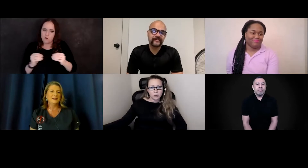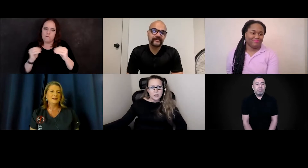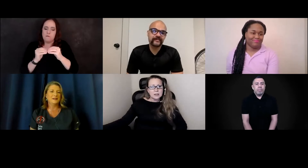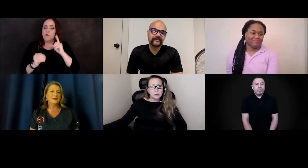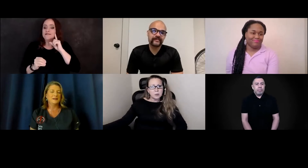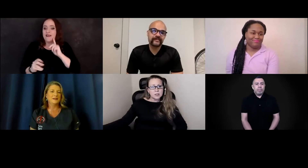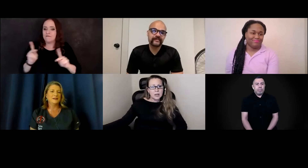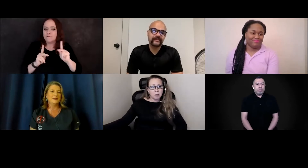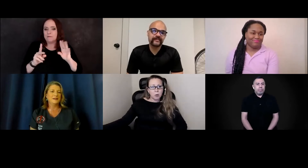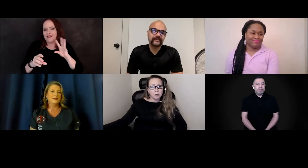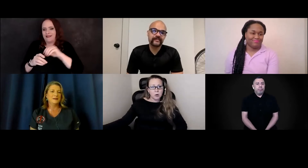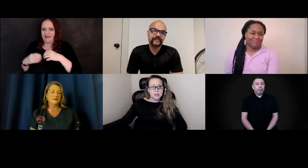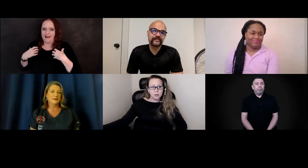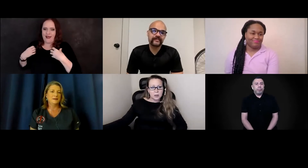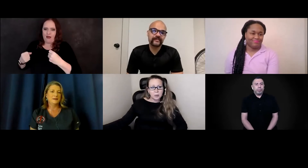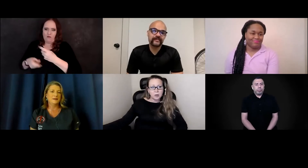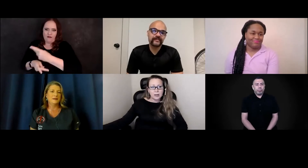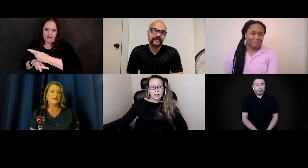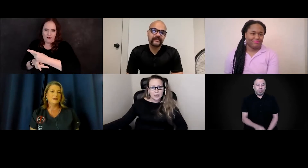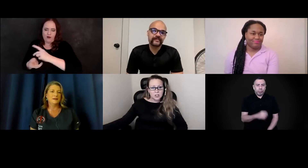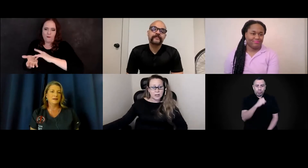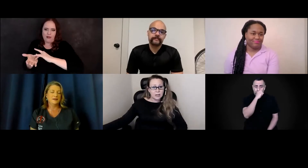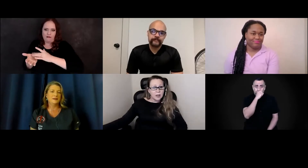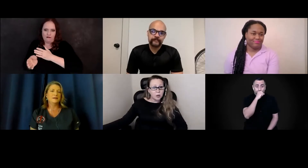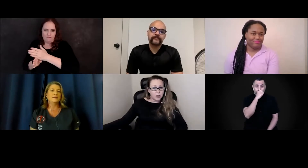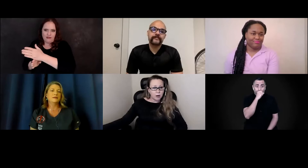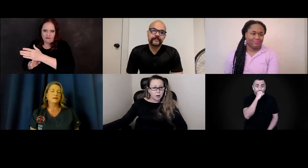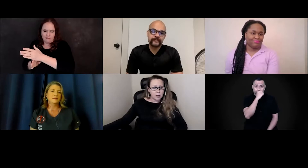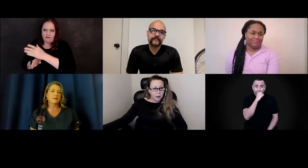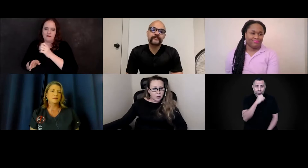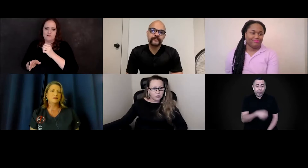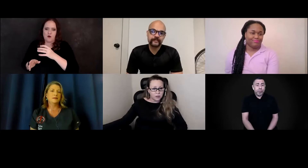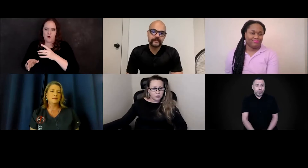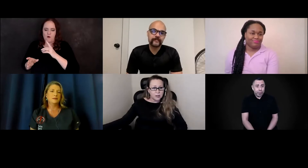We're seeing more and more deaf people engaging in the healthcare and medical field.